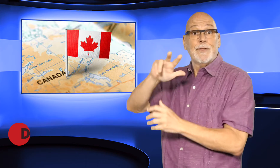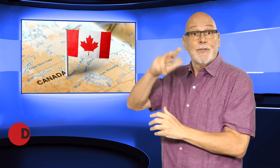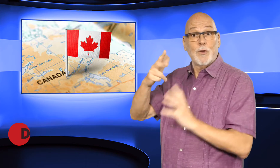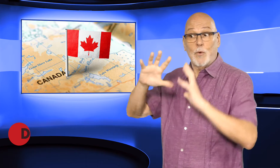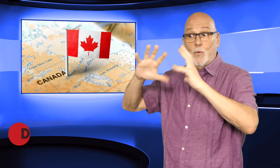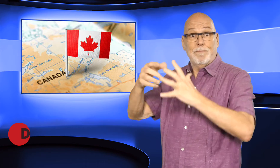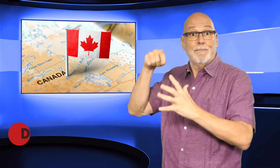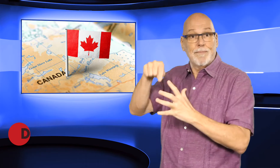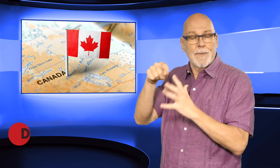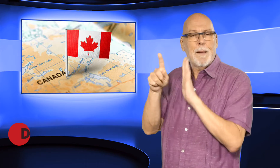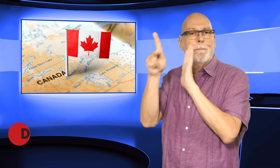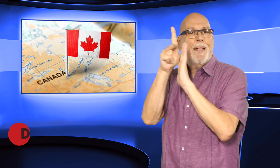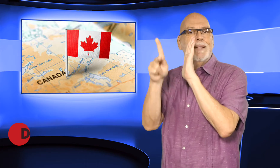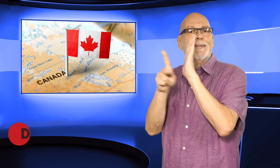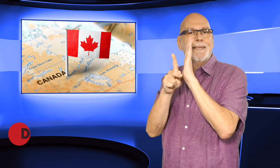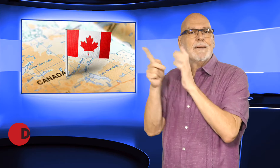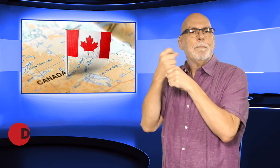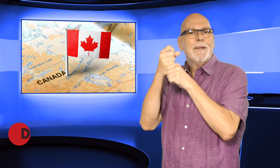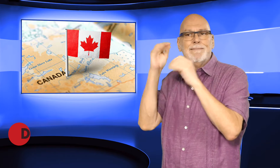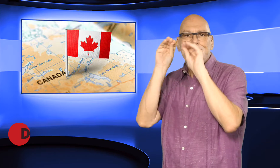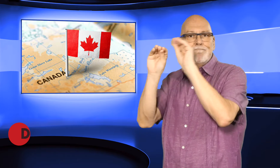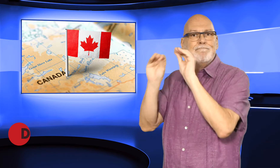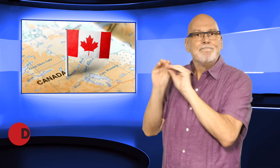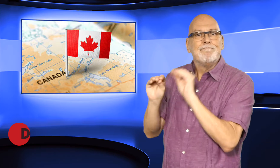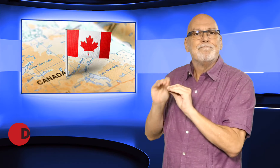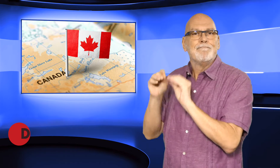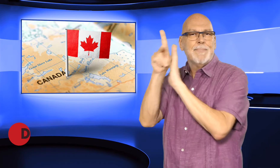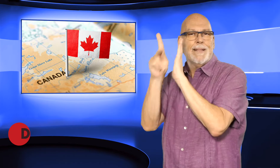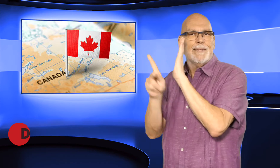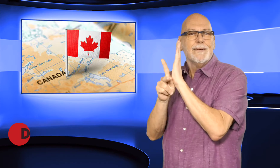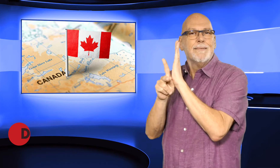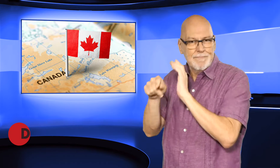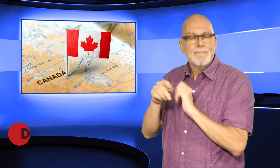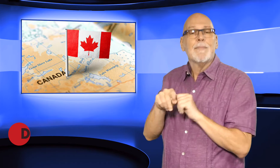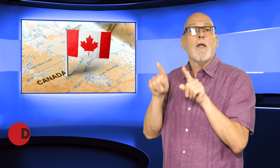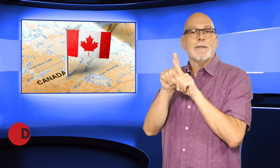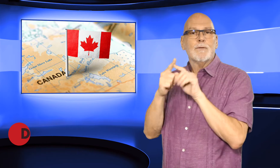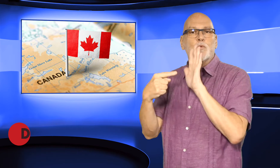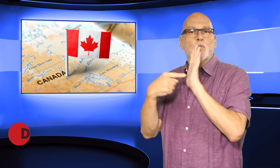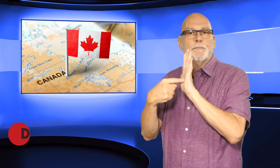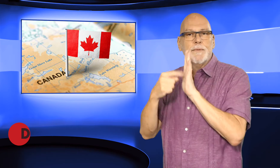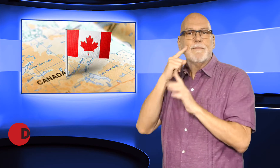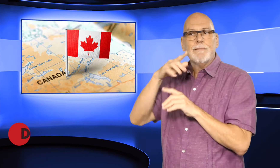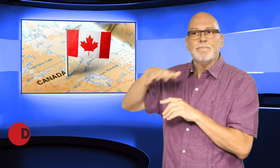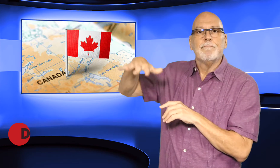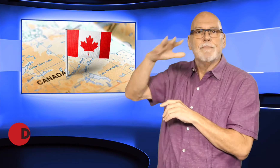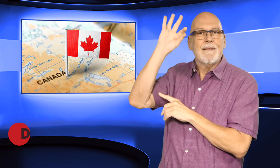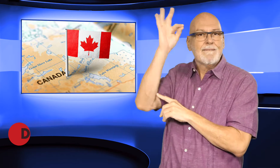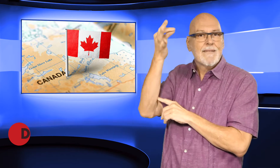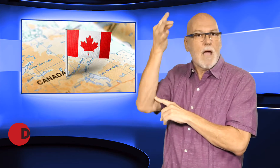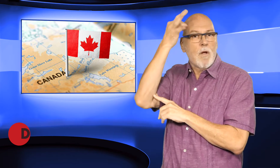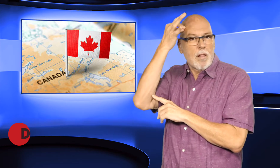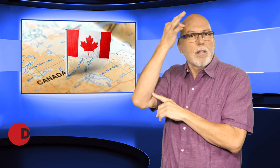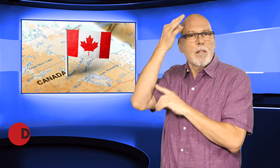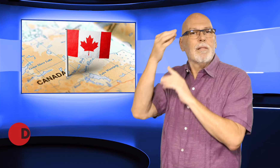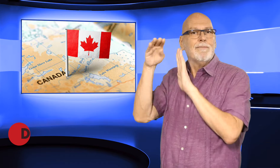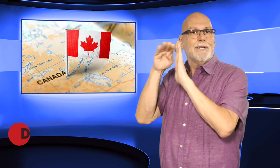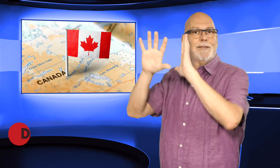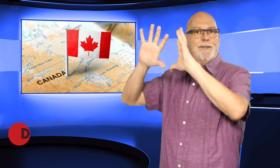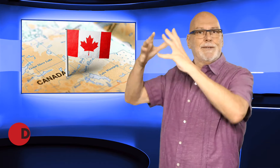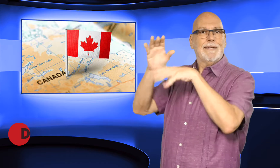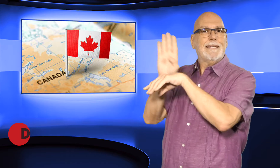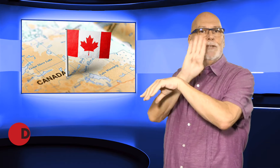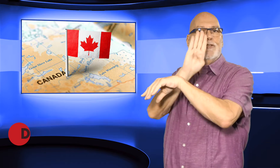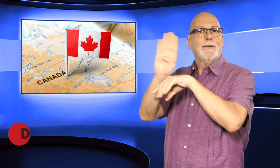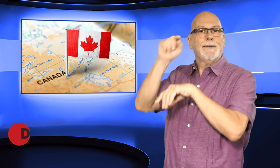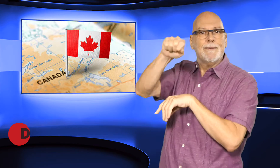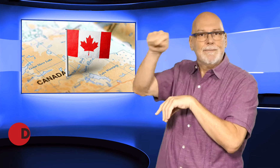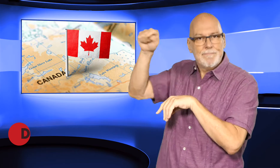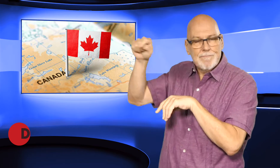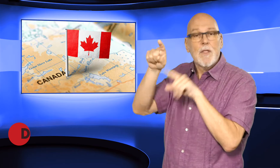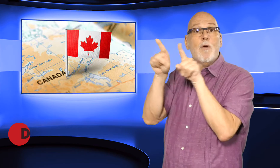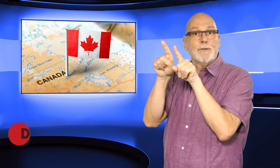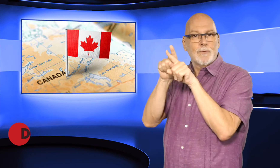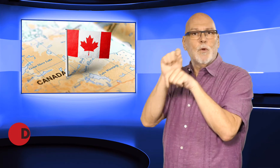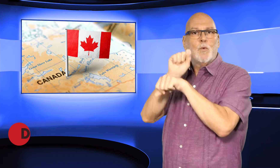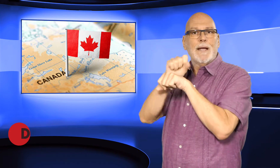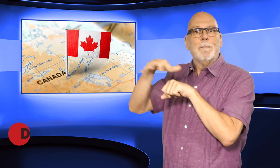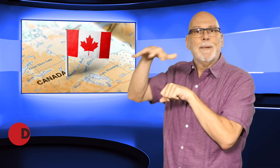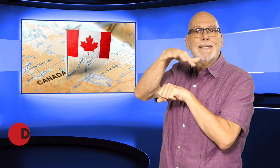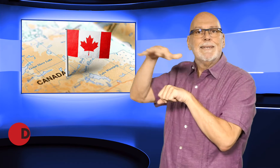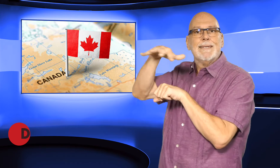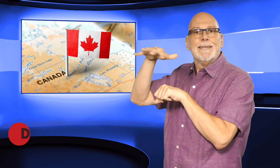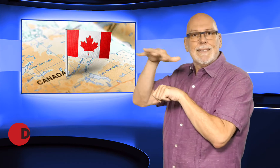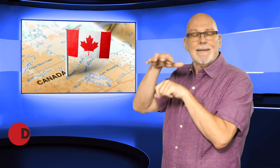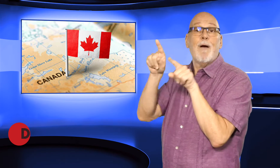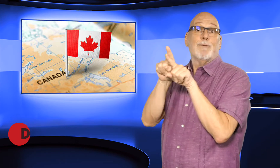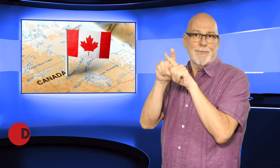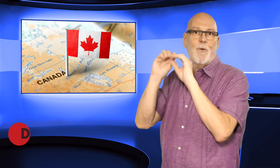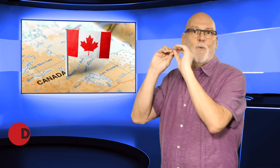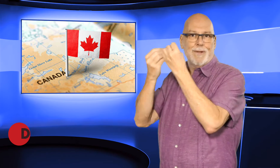3) policy makers and representatives of federally regulated industries and workplaces